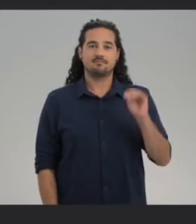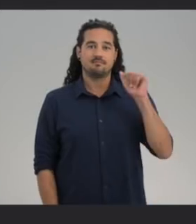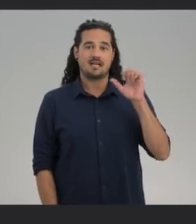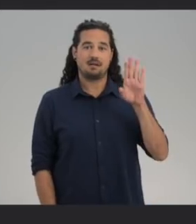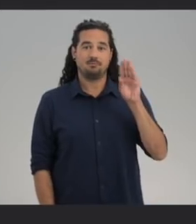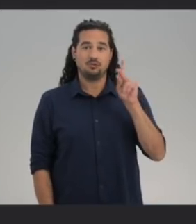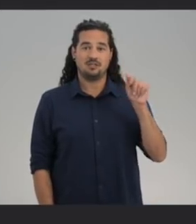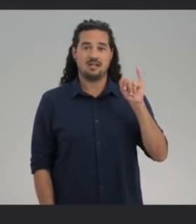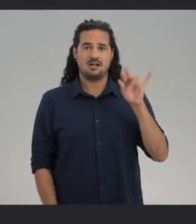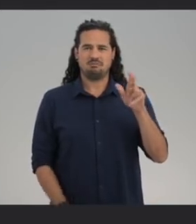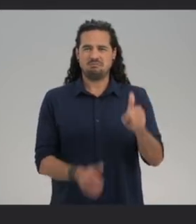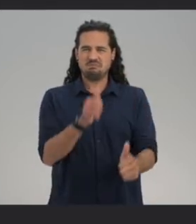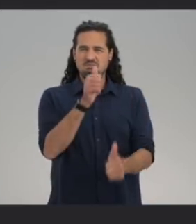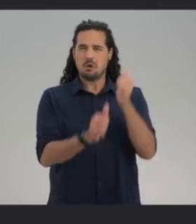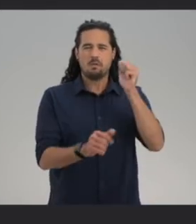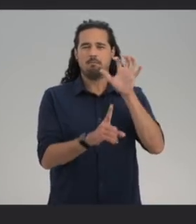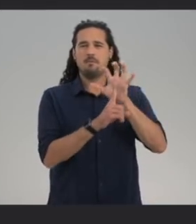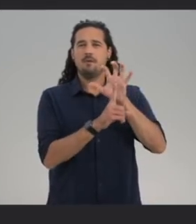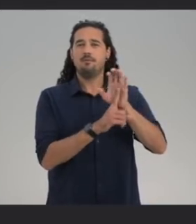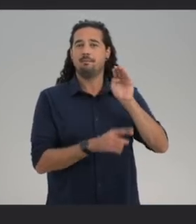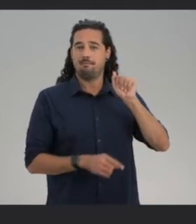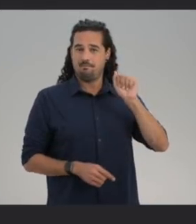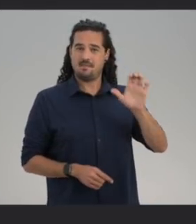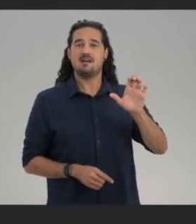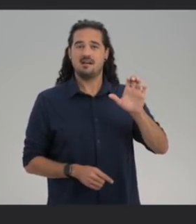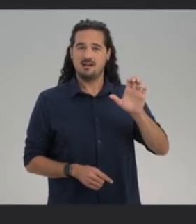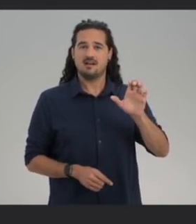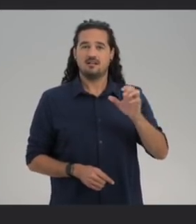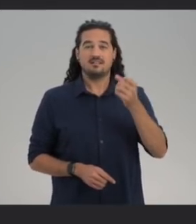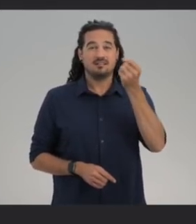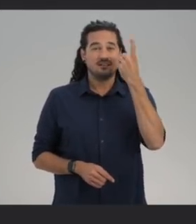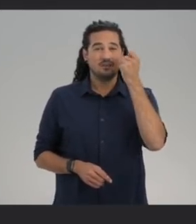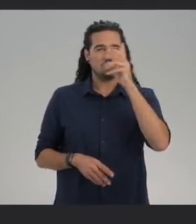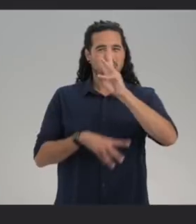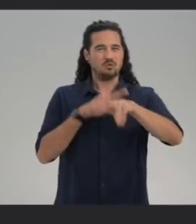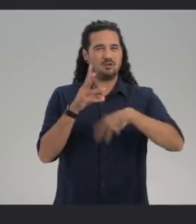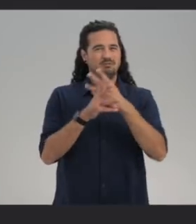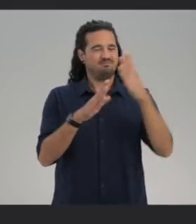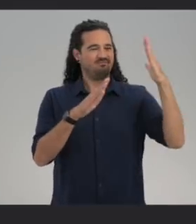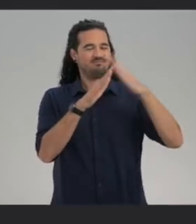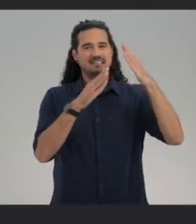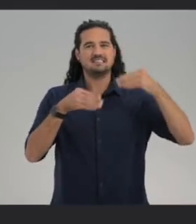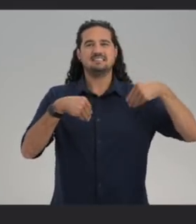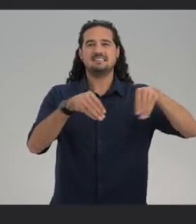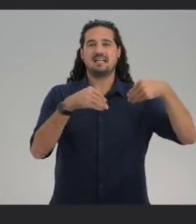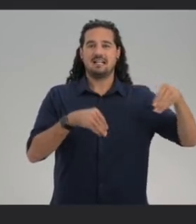MacBook Air is the most popular Mac. In fact, it's the world's best-selling 13-inch notebook.